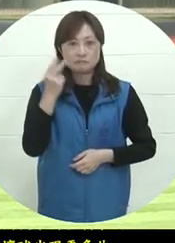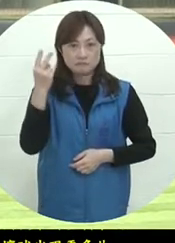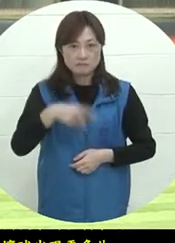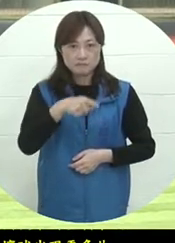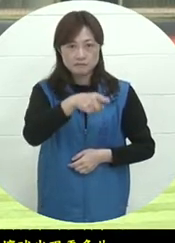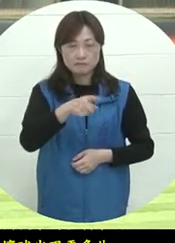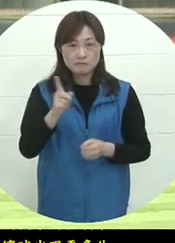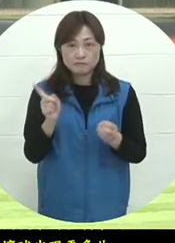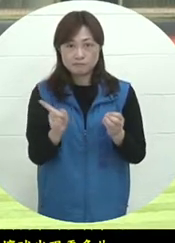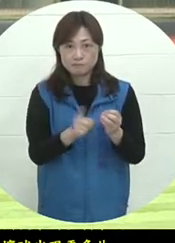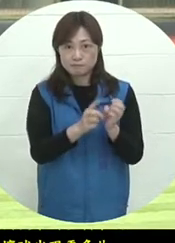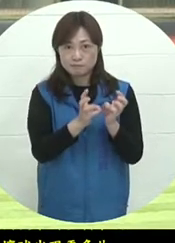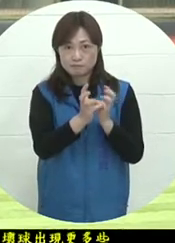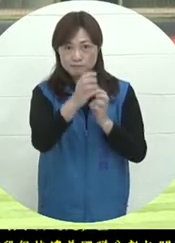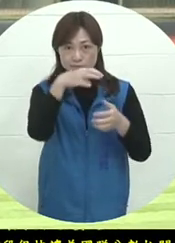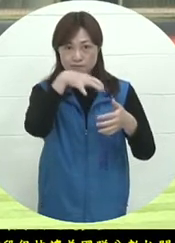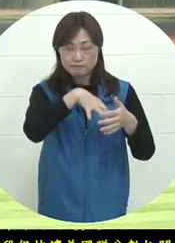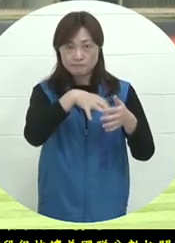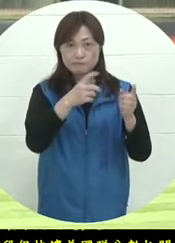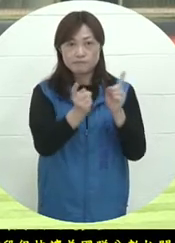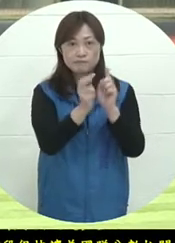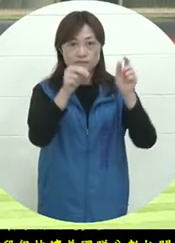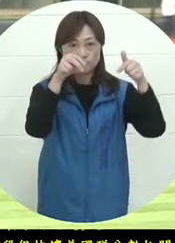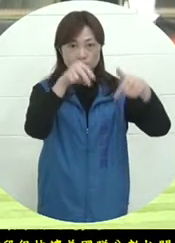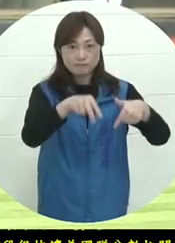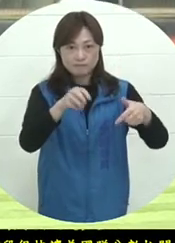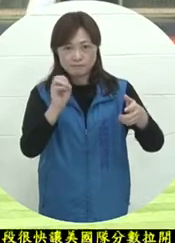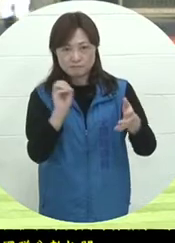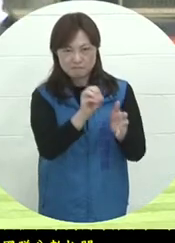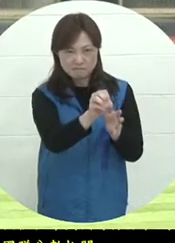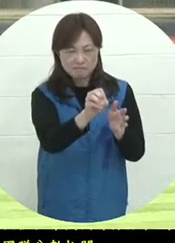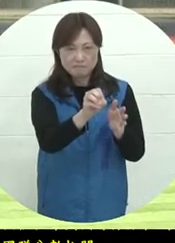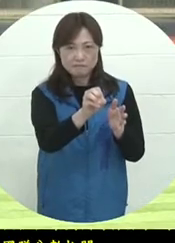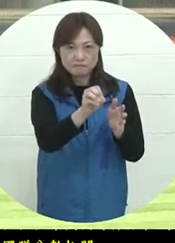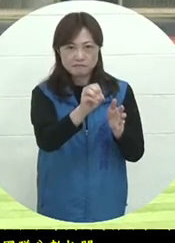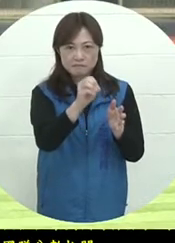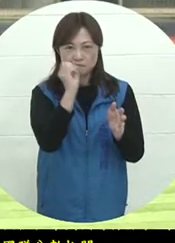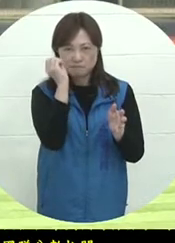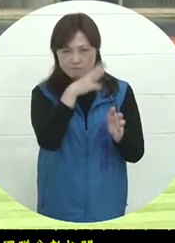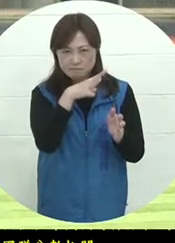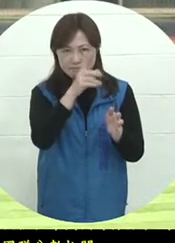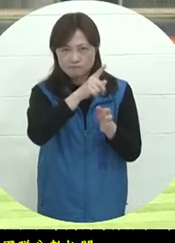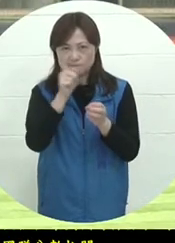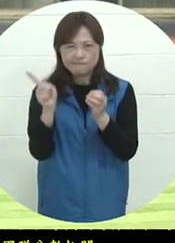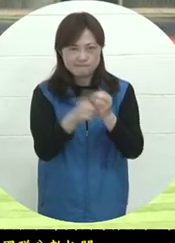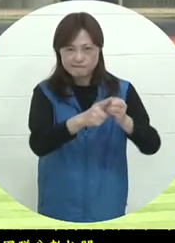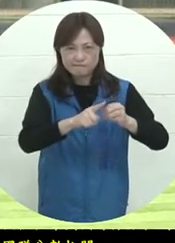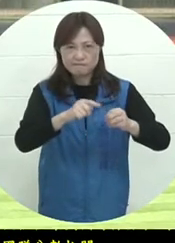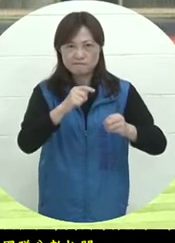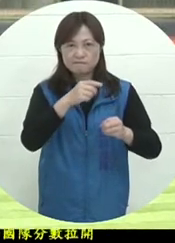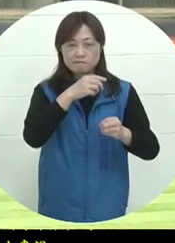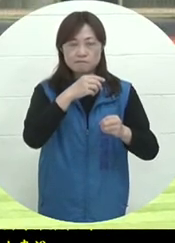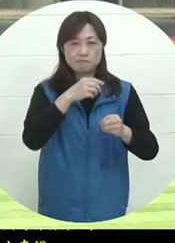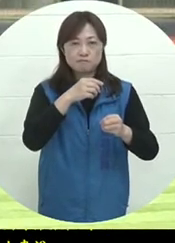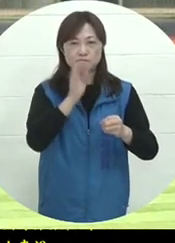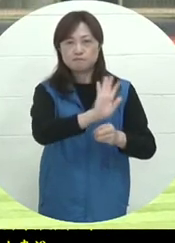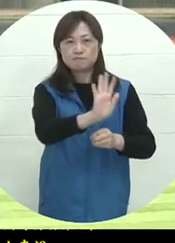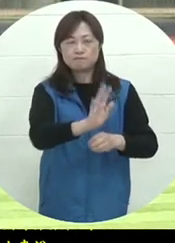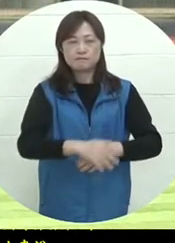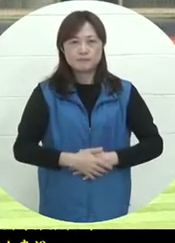for the US team to accumulate poorly positioned balls in this position. Attack casually , so I continue this attack strategy.